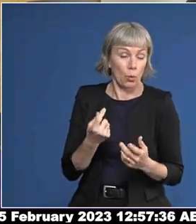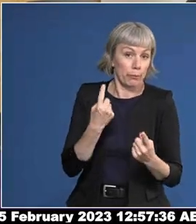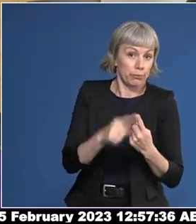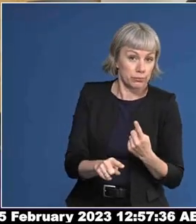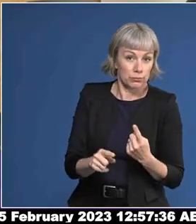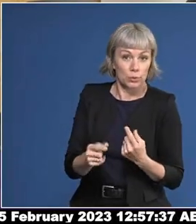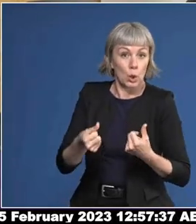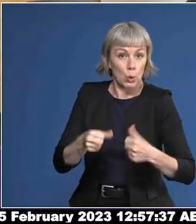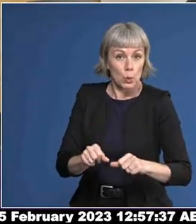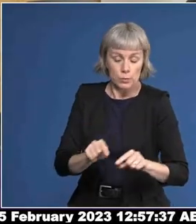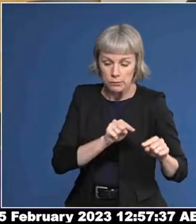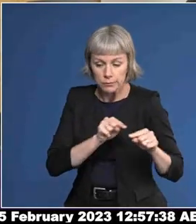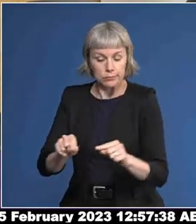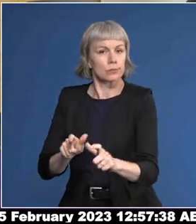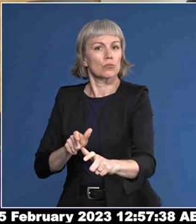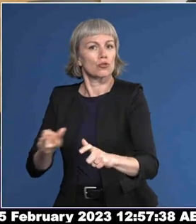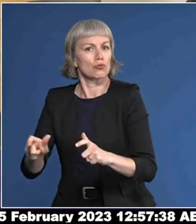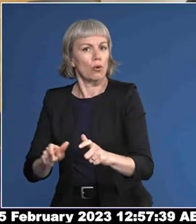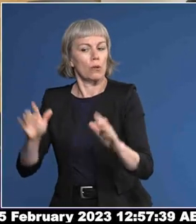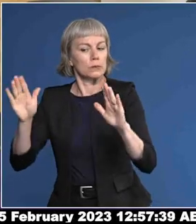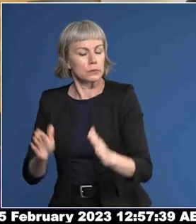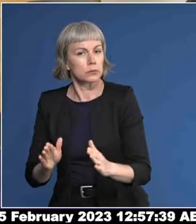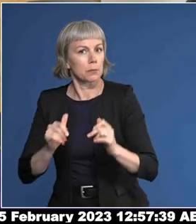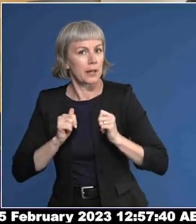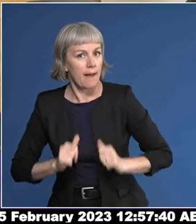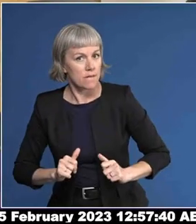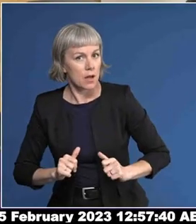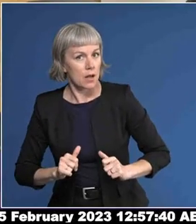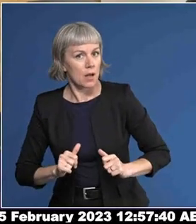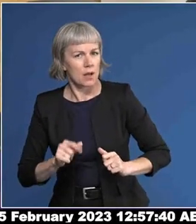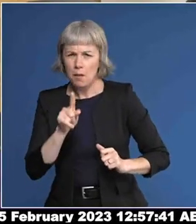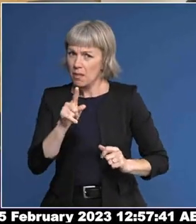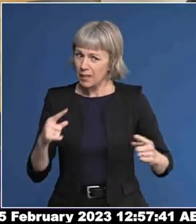Is there a challenge in meeting both sets of obligations? No, not in my view.